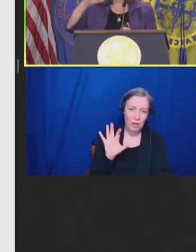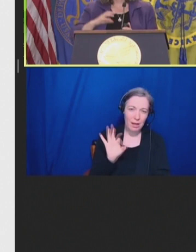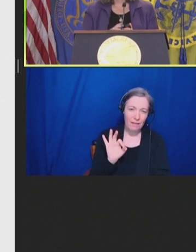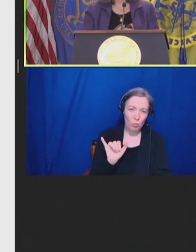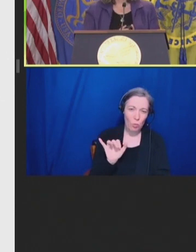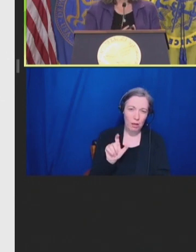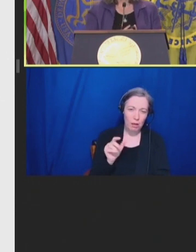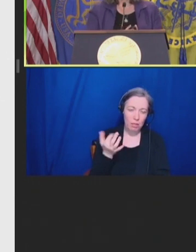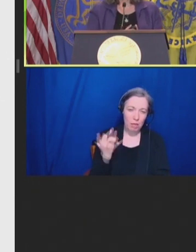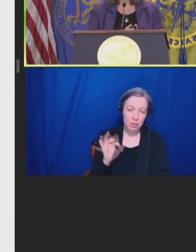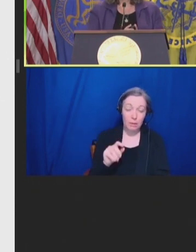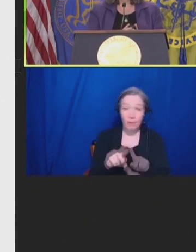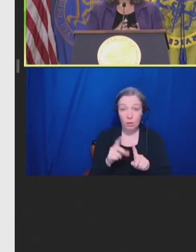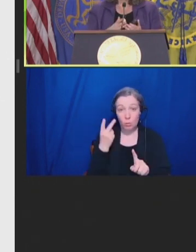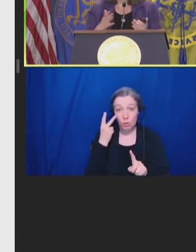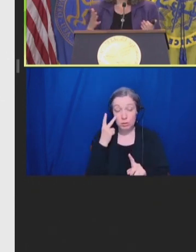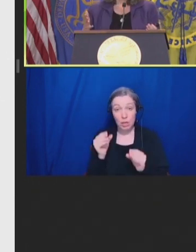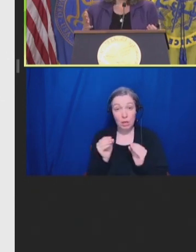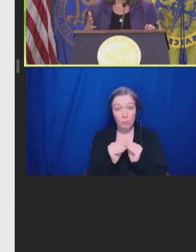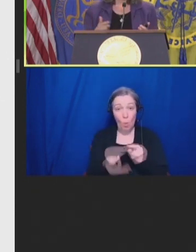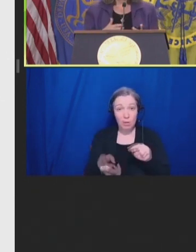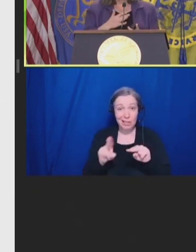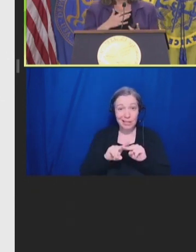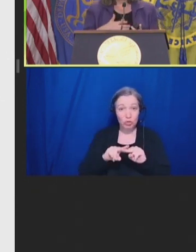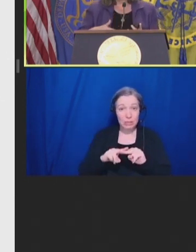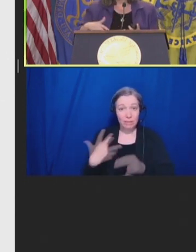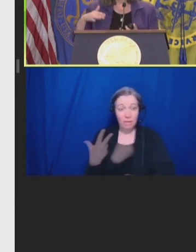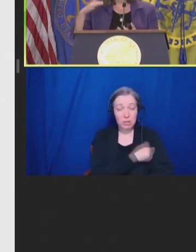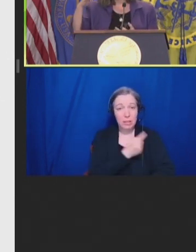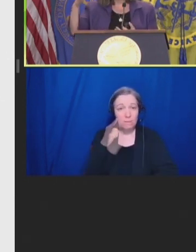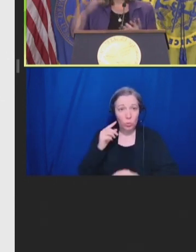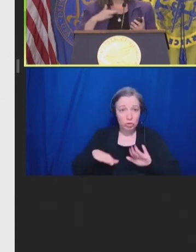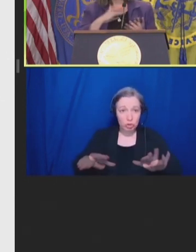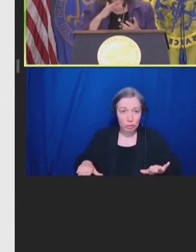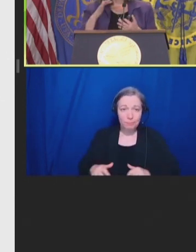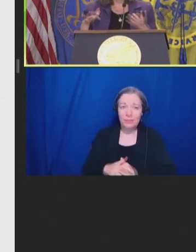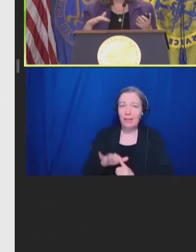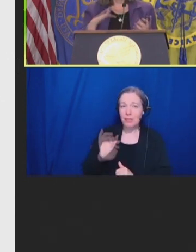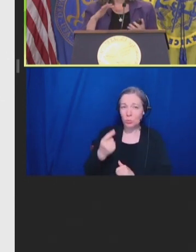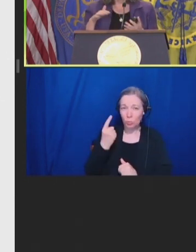vaccines for children orders, which is one way we monitor what's happening related to,